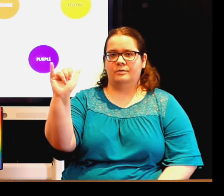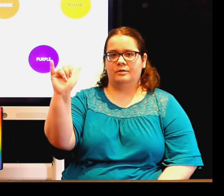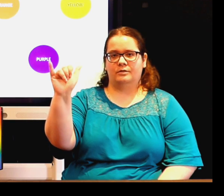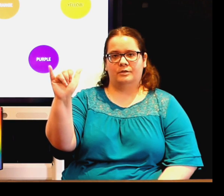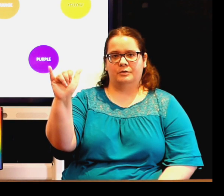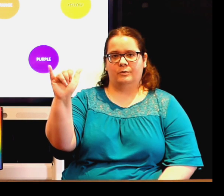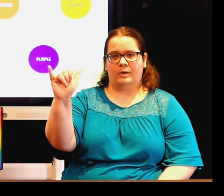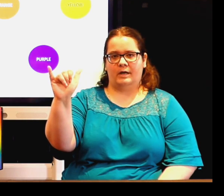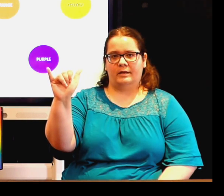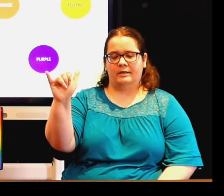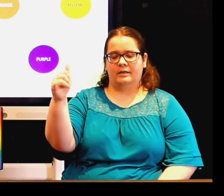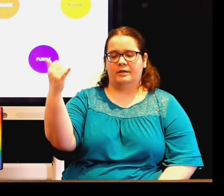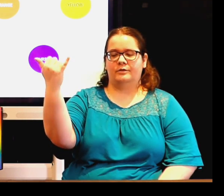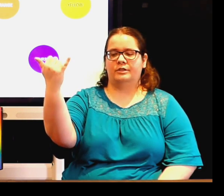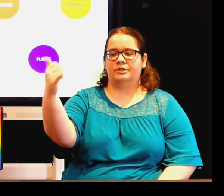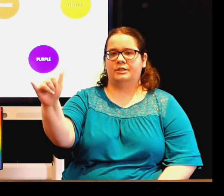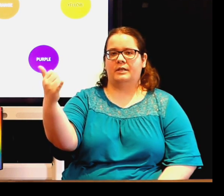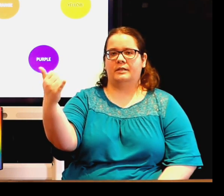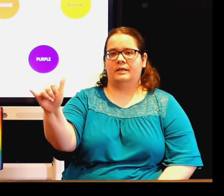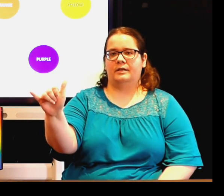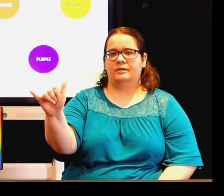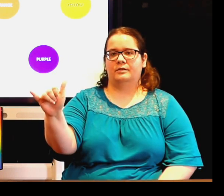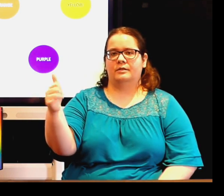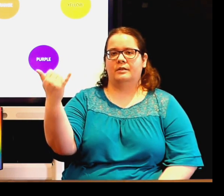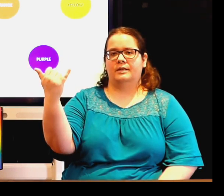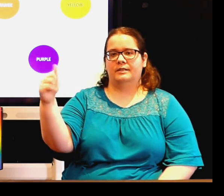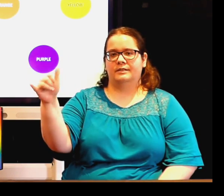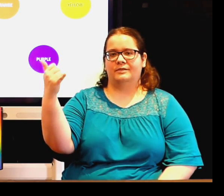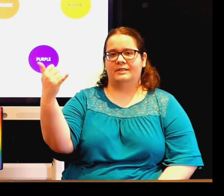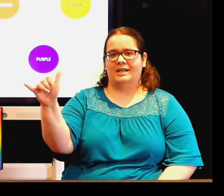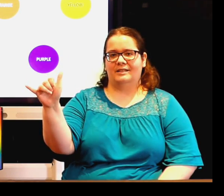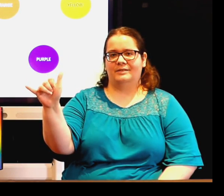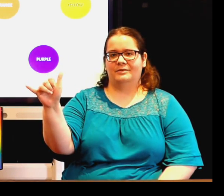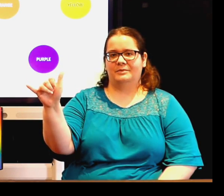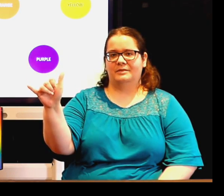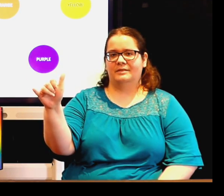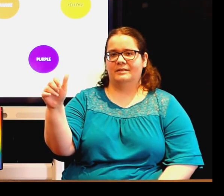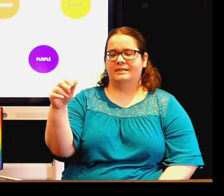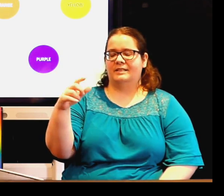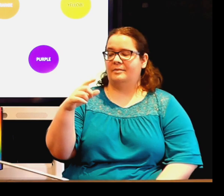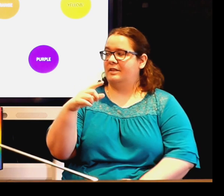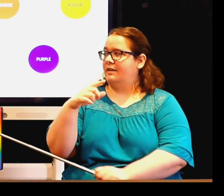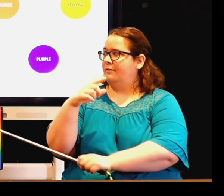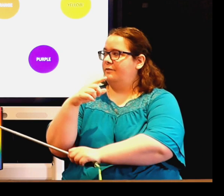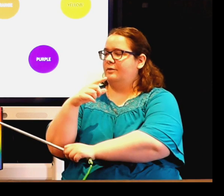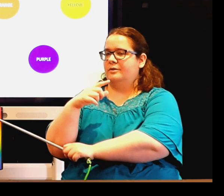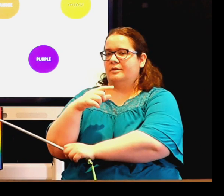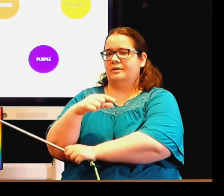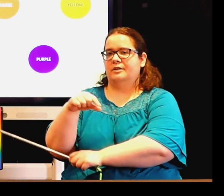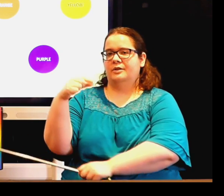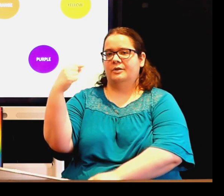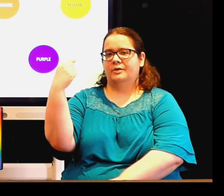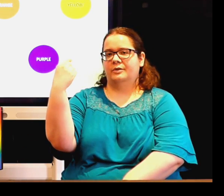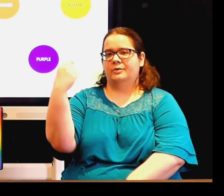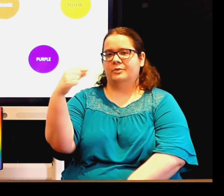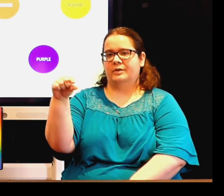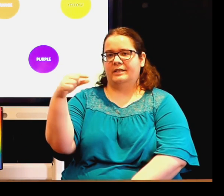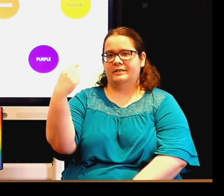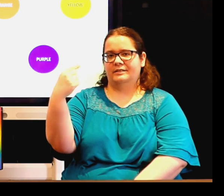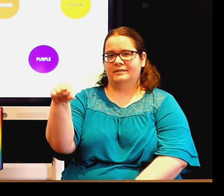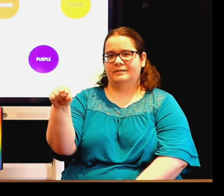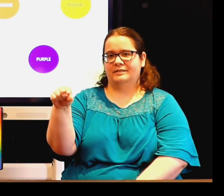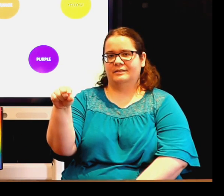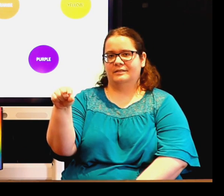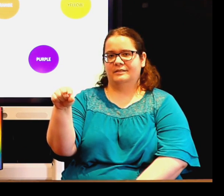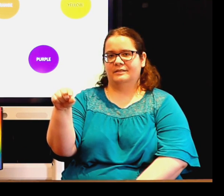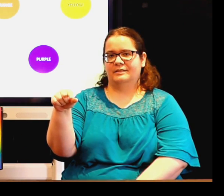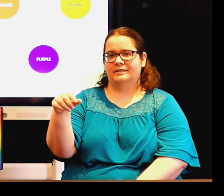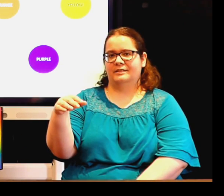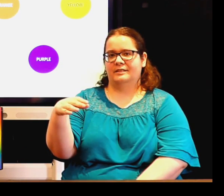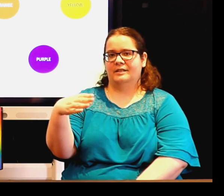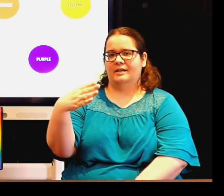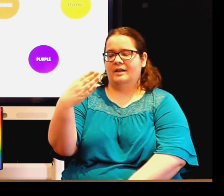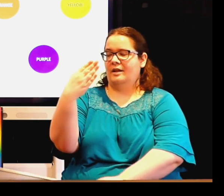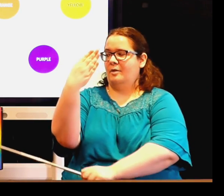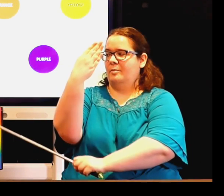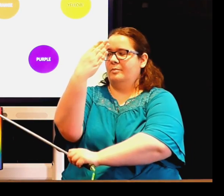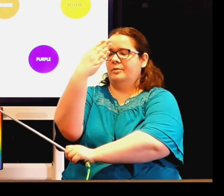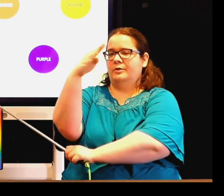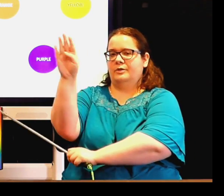you'll use a Y and you just shake it in the air. So yellow. The same thing for green. Blue,